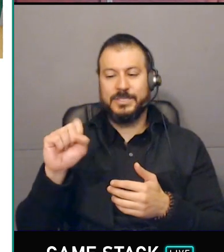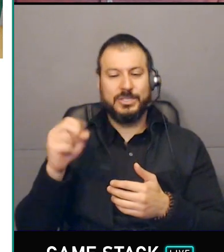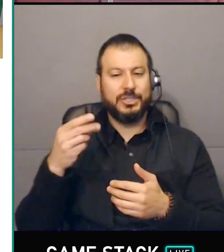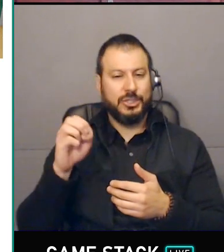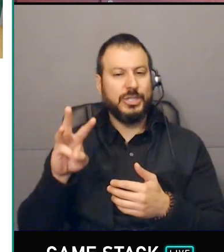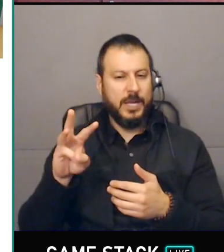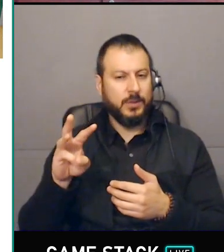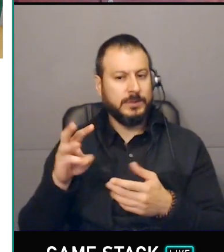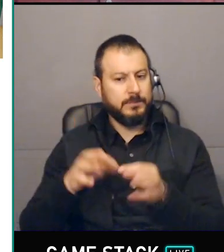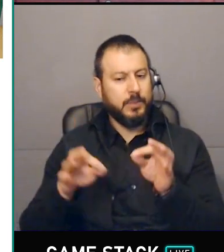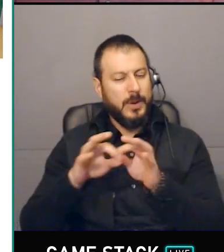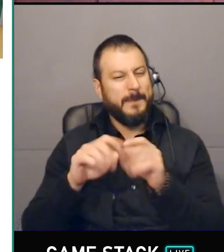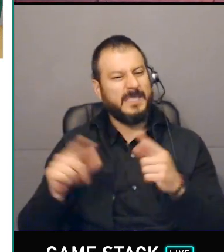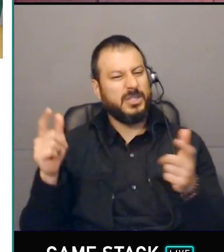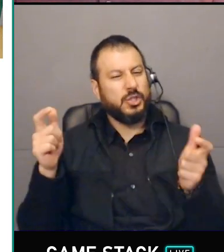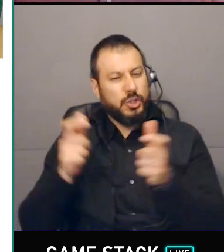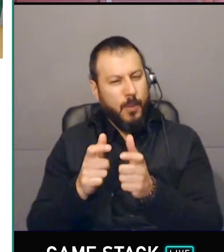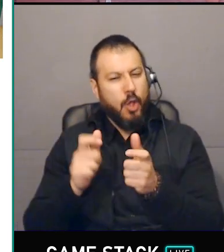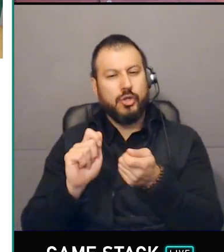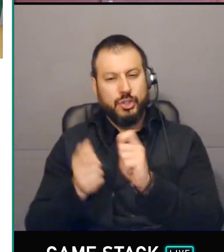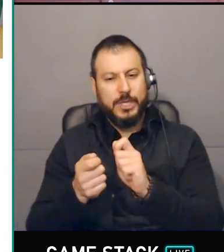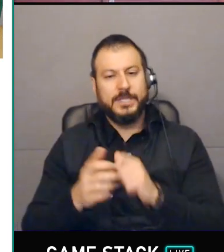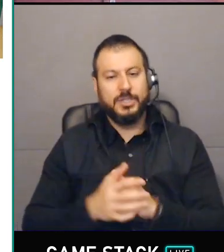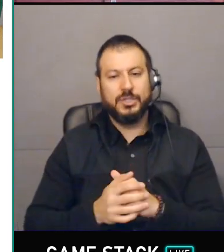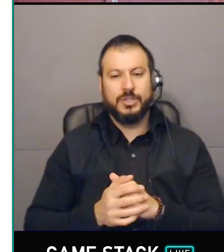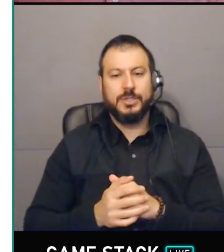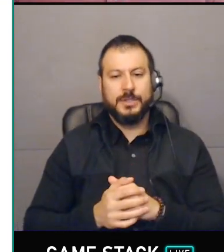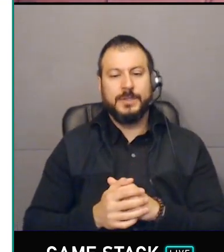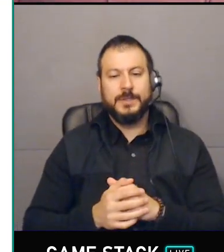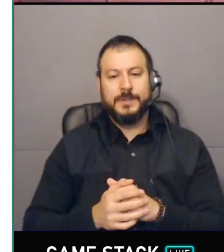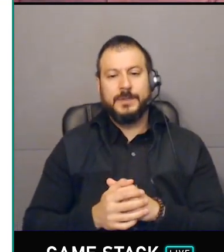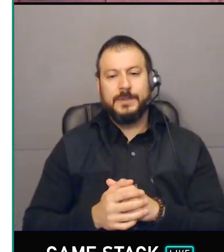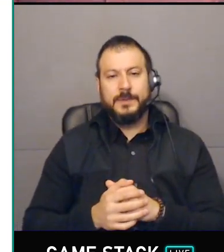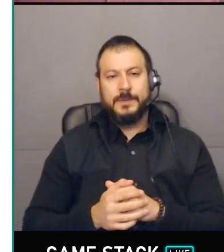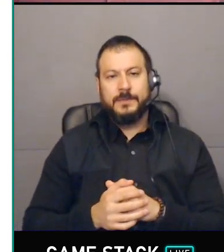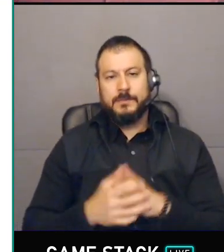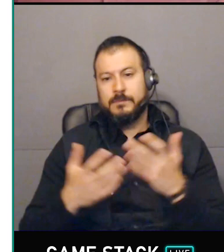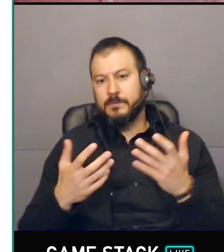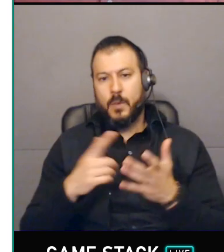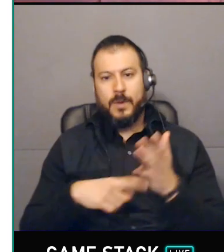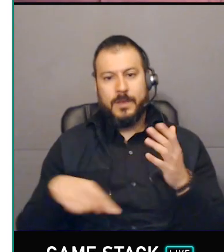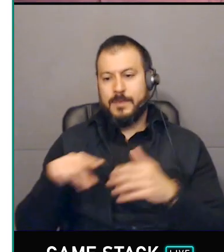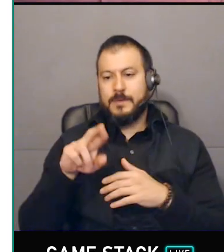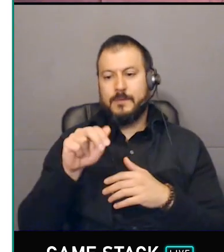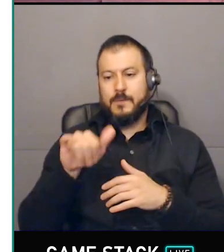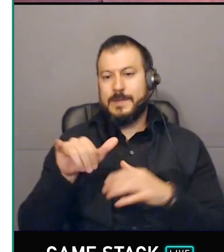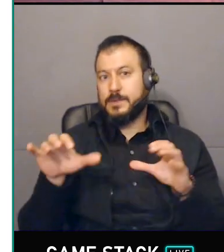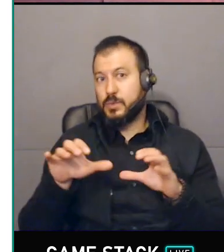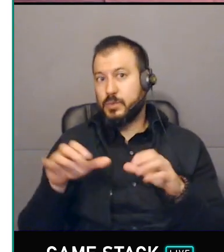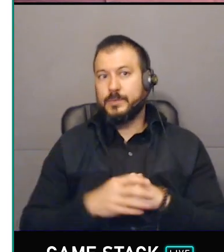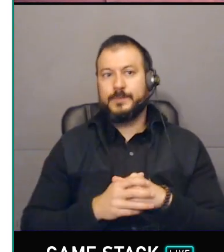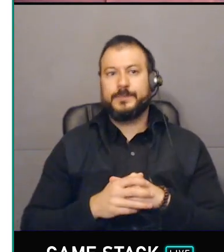it's a smaller magnitude change. So you might ask what these, what do these rays do?